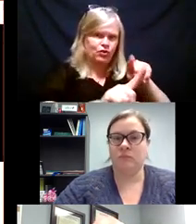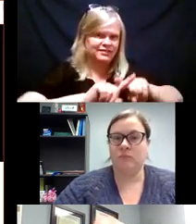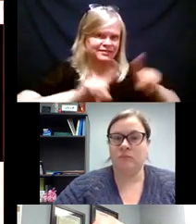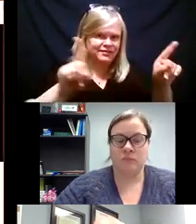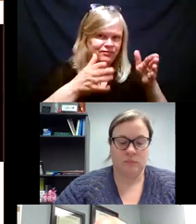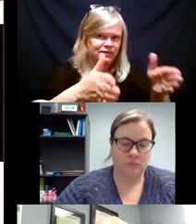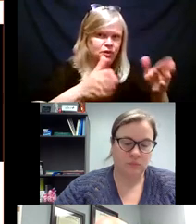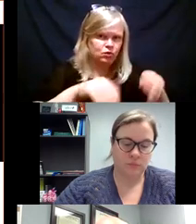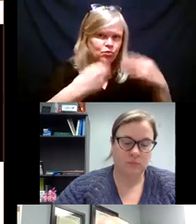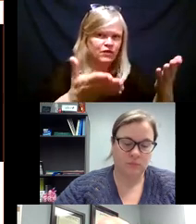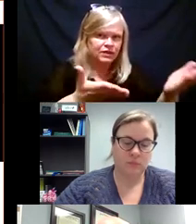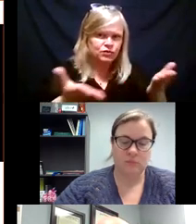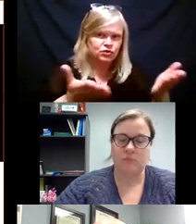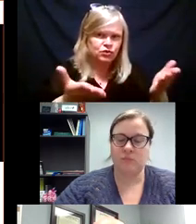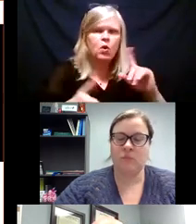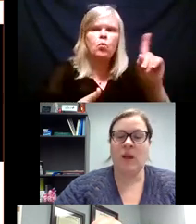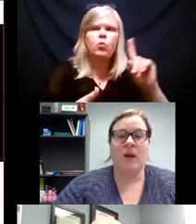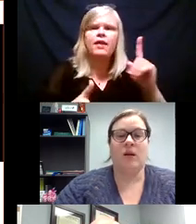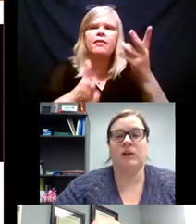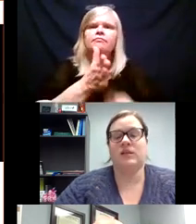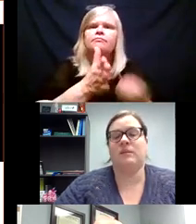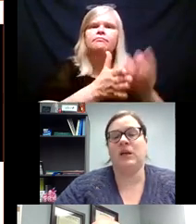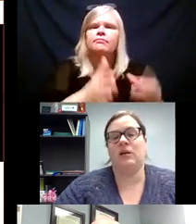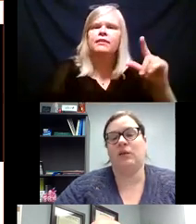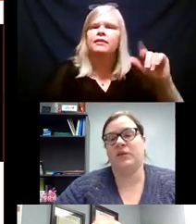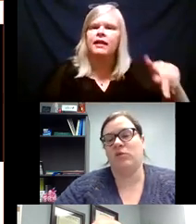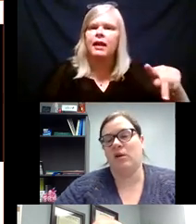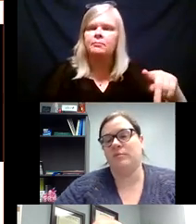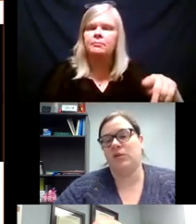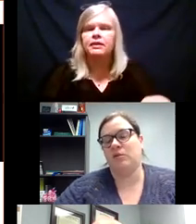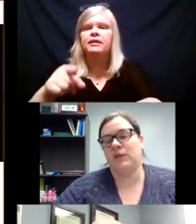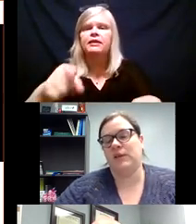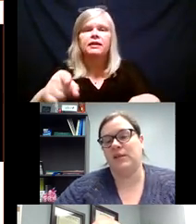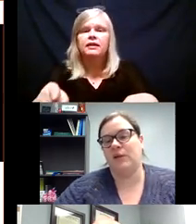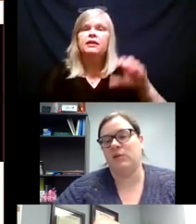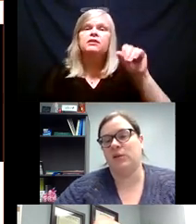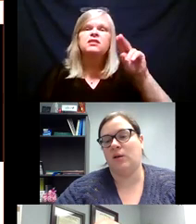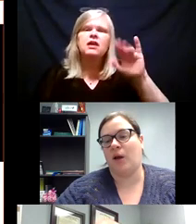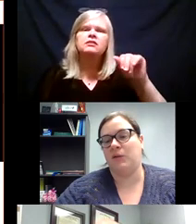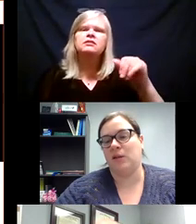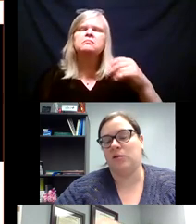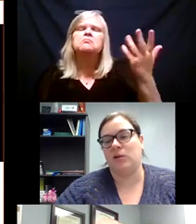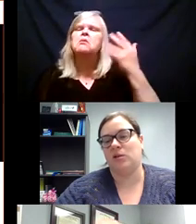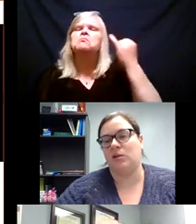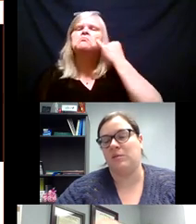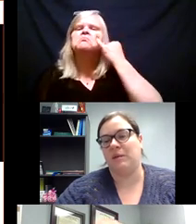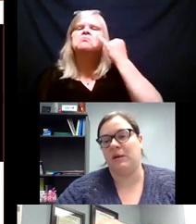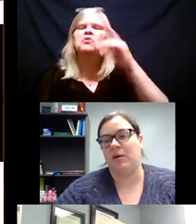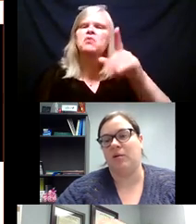SERVICES FOR THAT. >> Sonci: IT DOESN'T MEAN IF SOMEONE COMES TO YOU AND SAYS I WAS SEXUALLY ASSAULTED BY MY